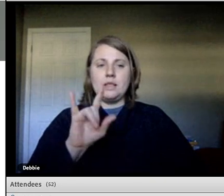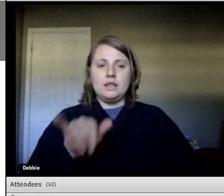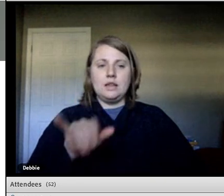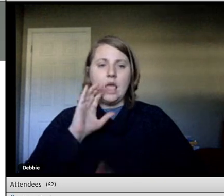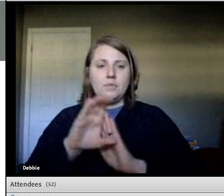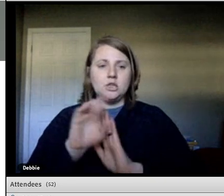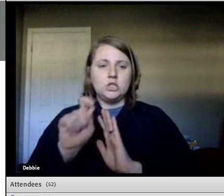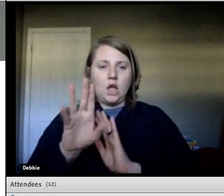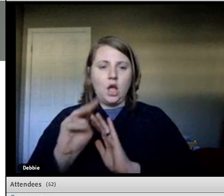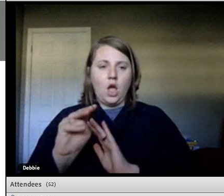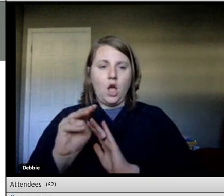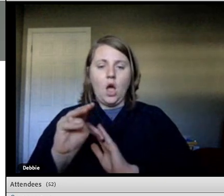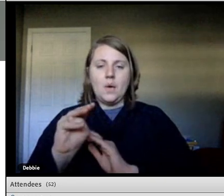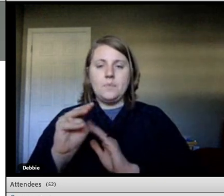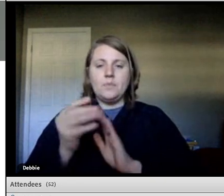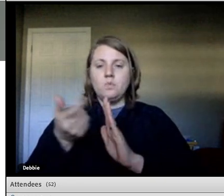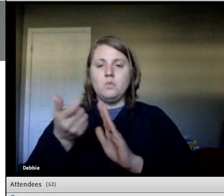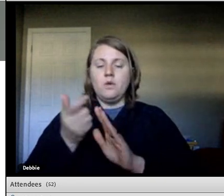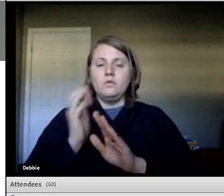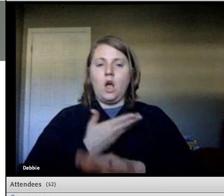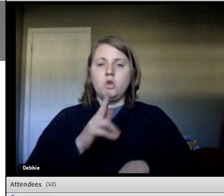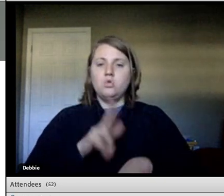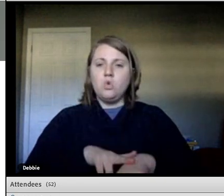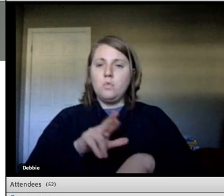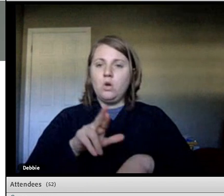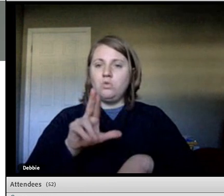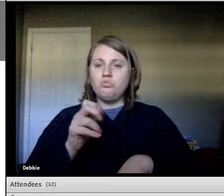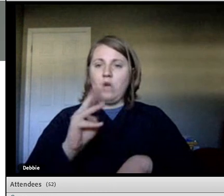and then you have Pexels and Unsplash which are user-generated.